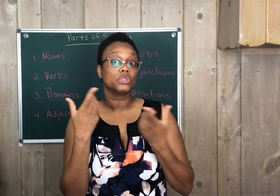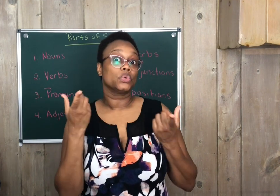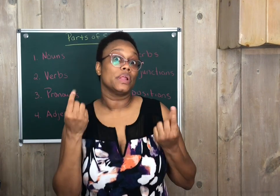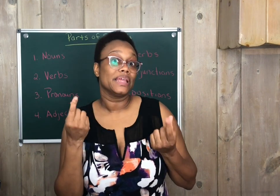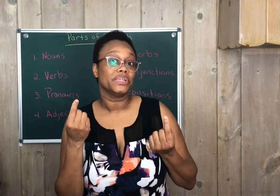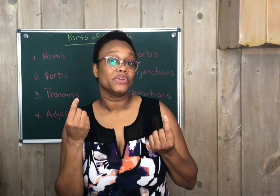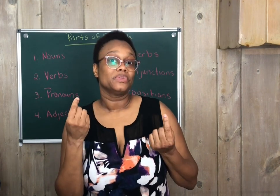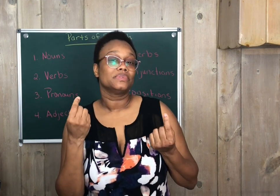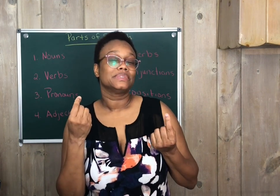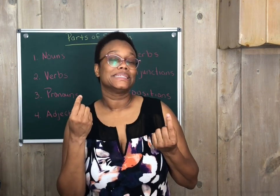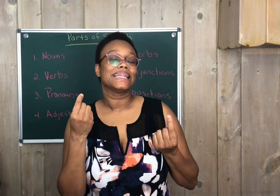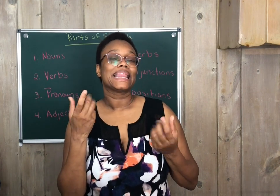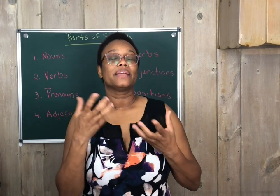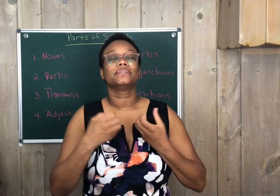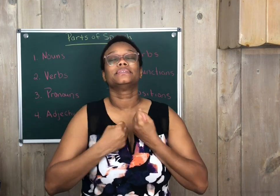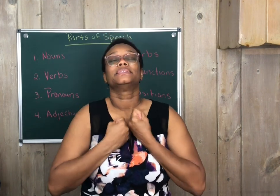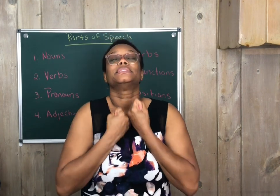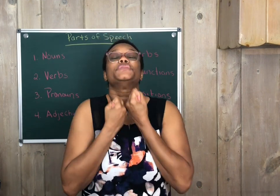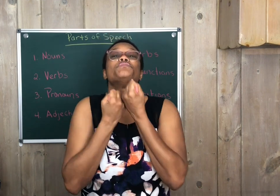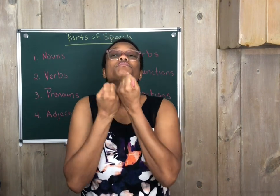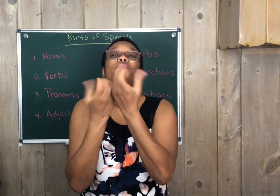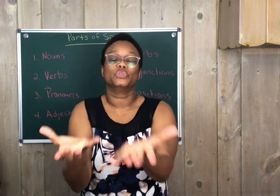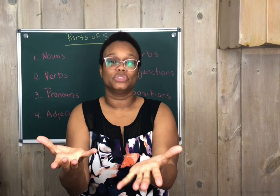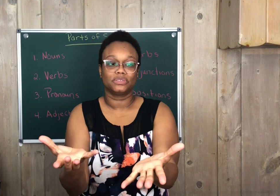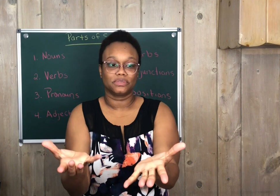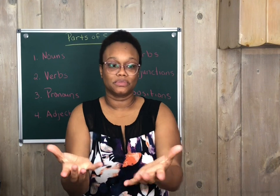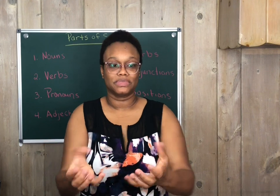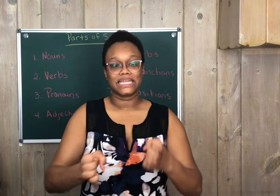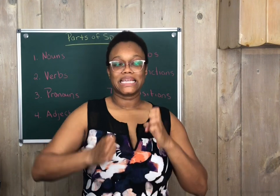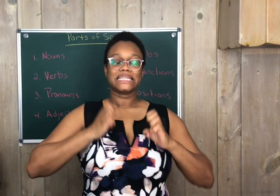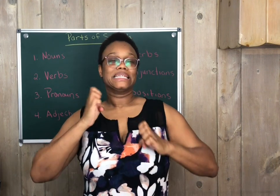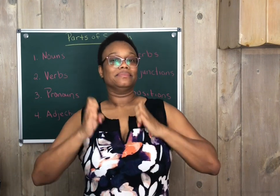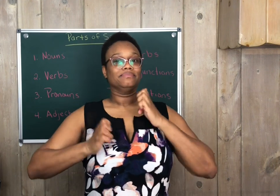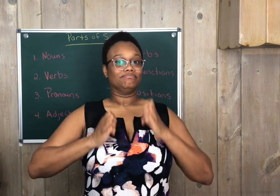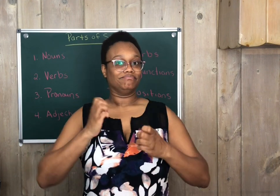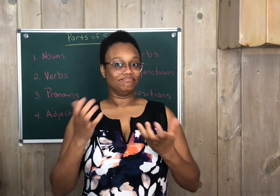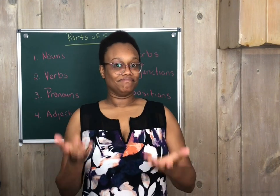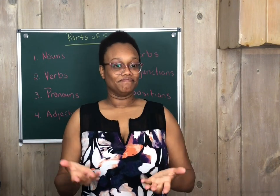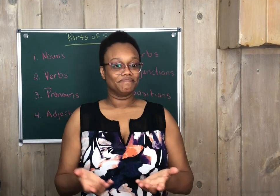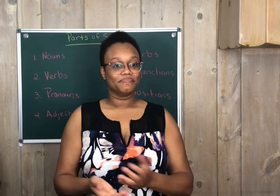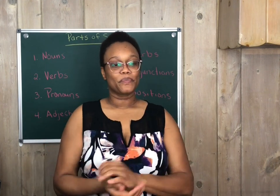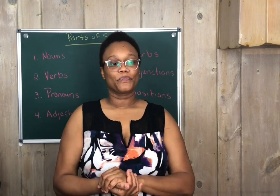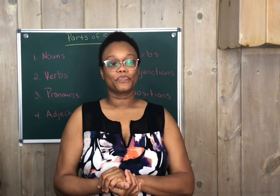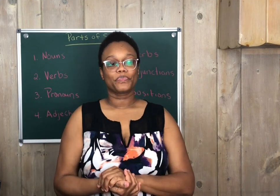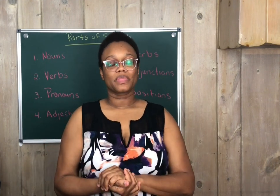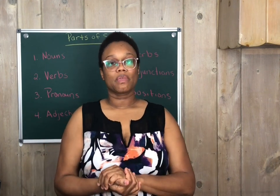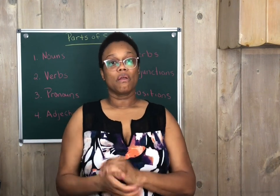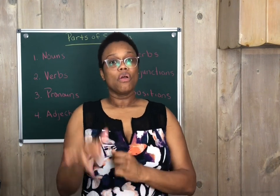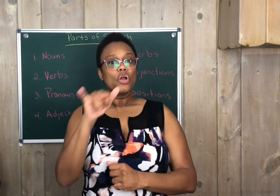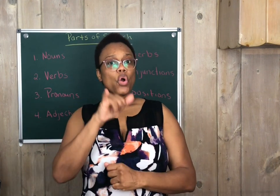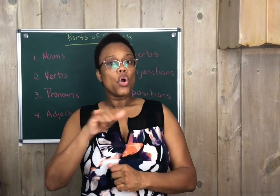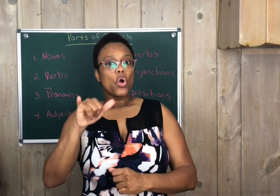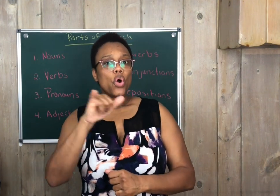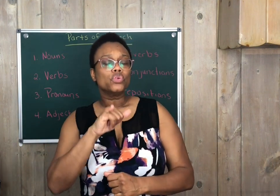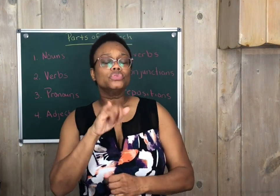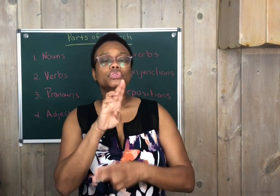So those words they make the sentence and words more exciting